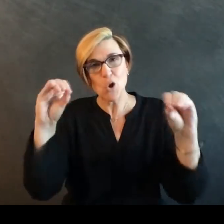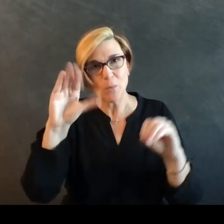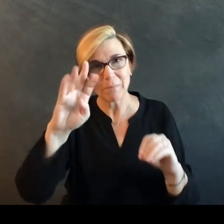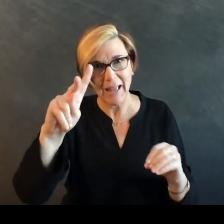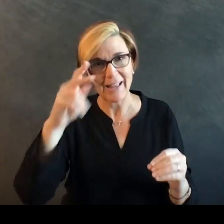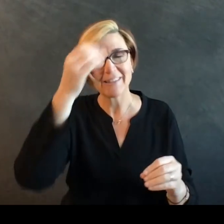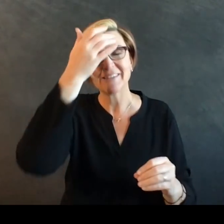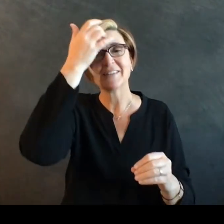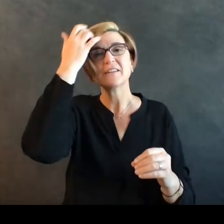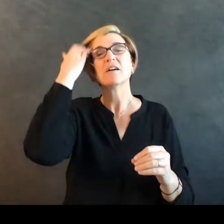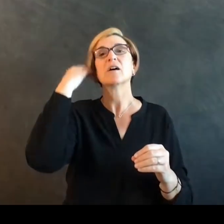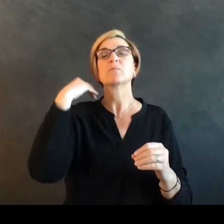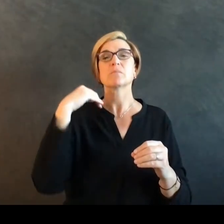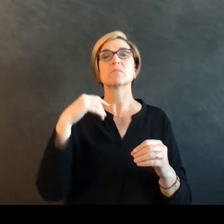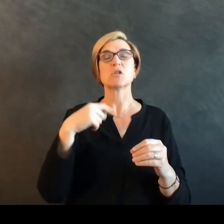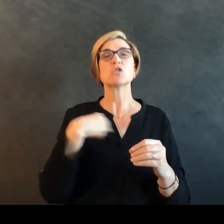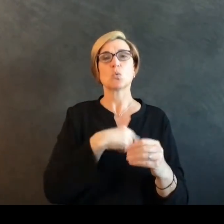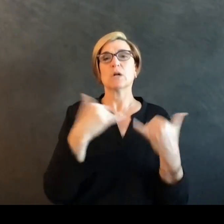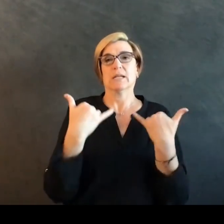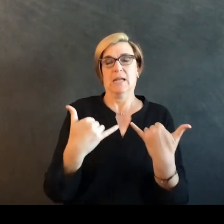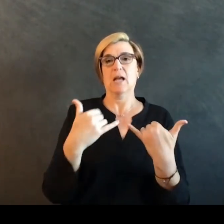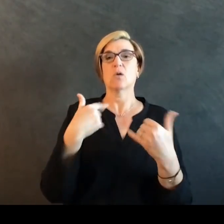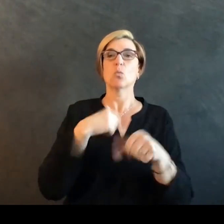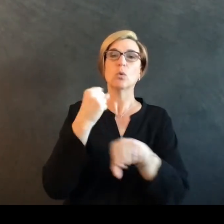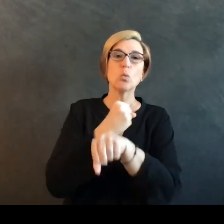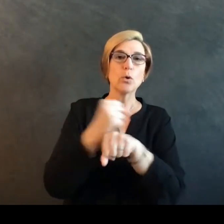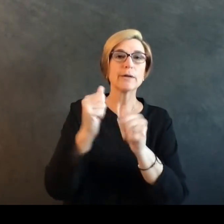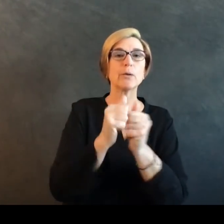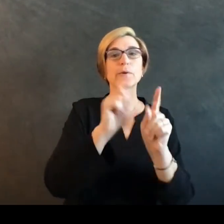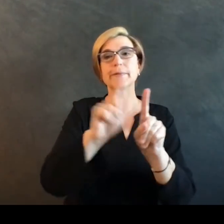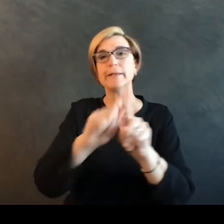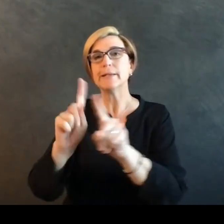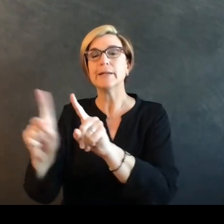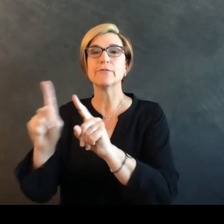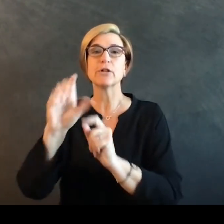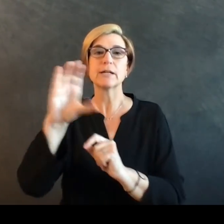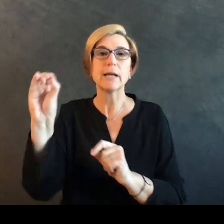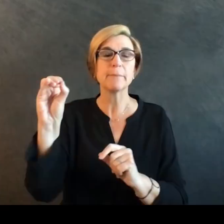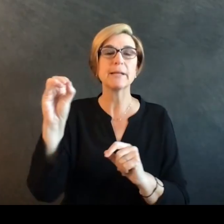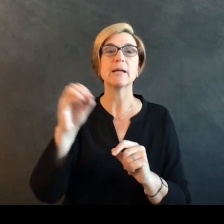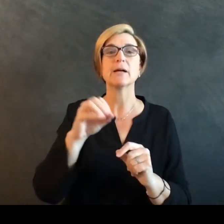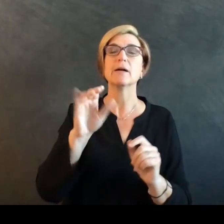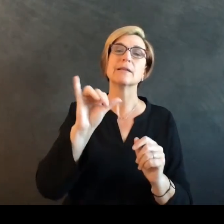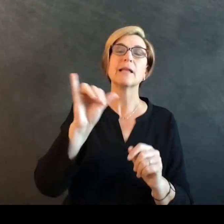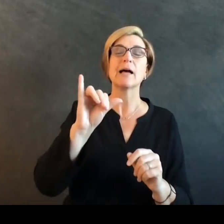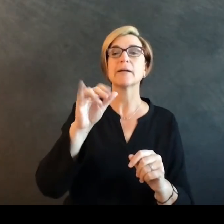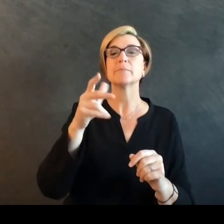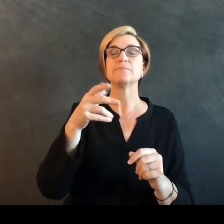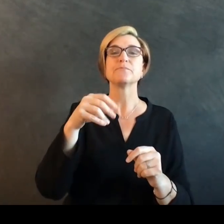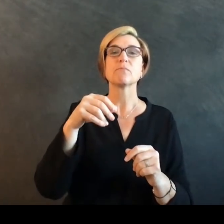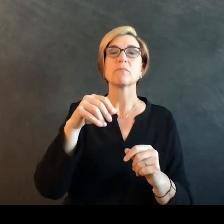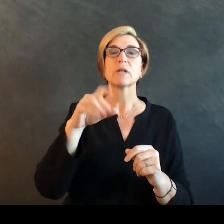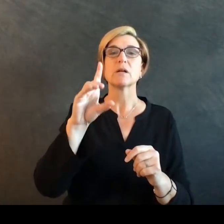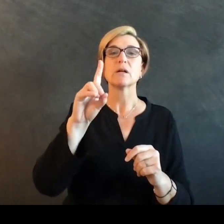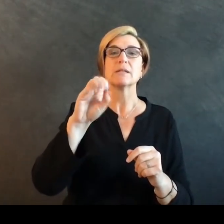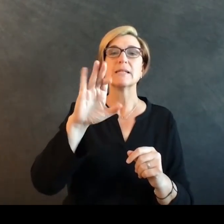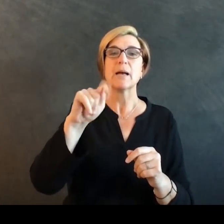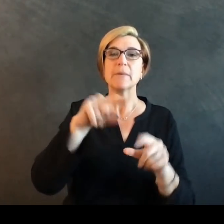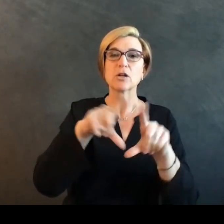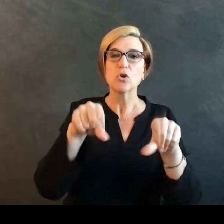digital companies prepaid debit cards we're working with all of them to make sure we have a process that every American gets their money quickly this